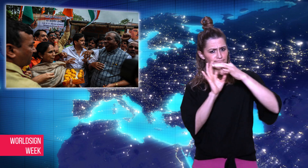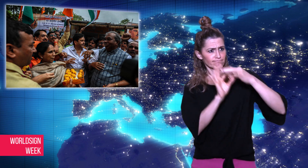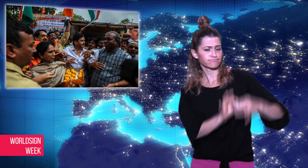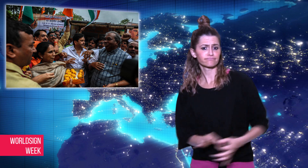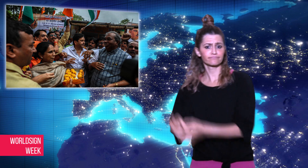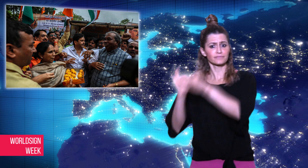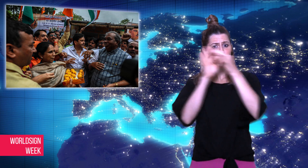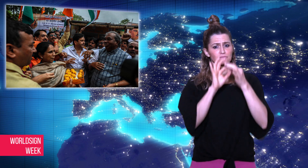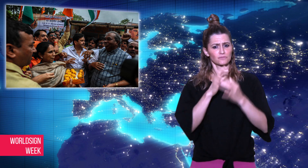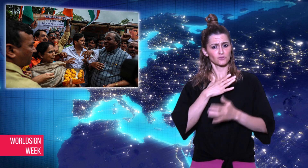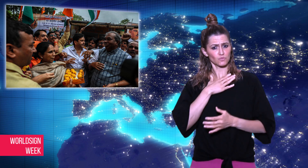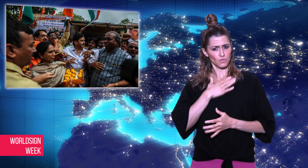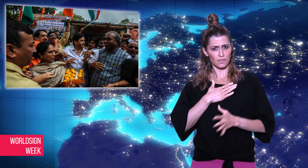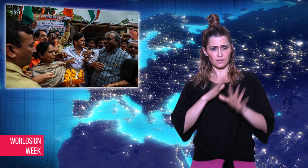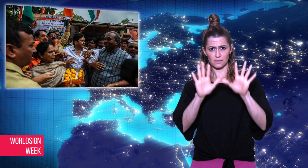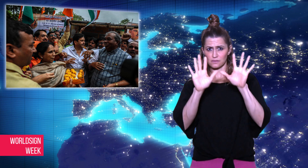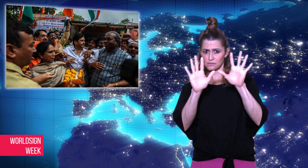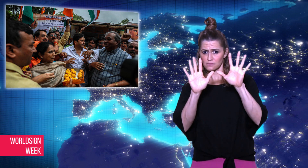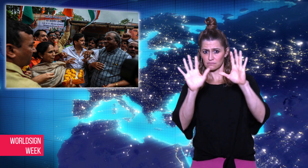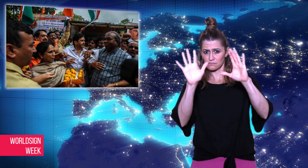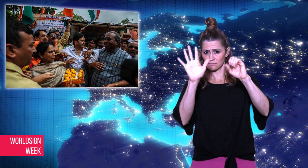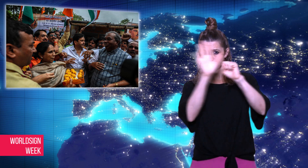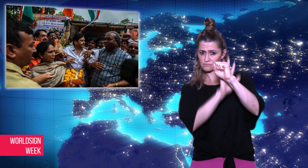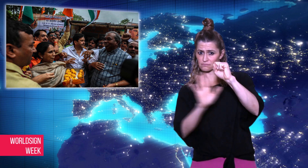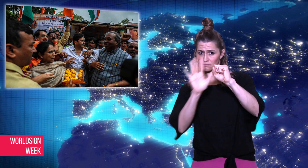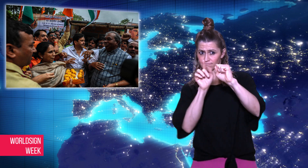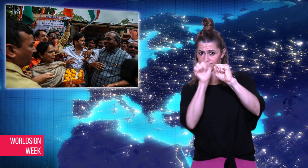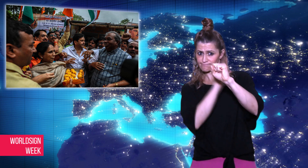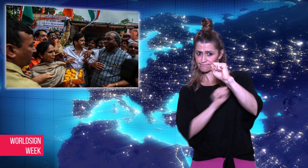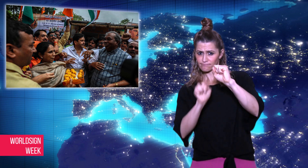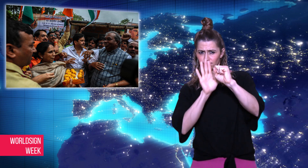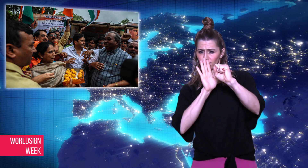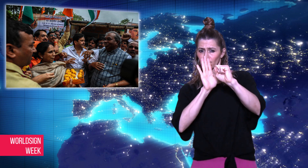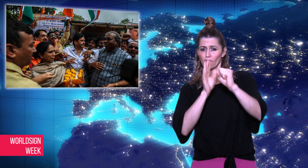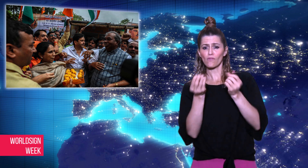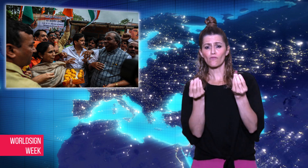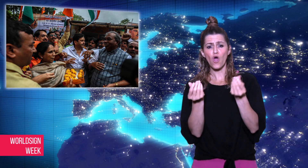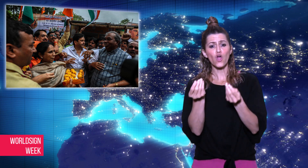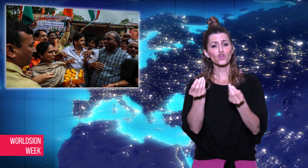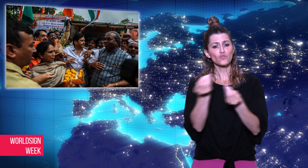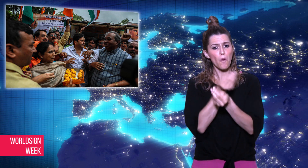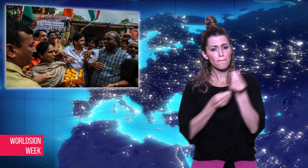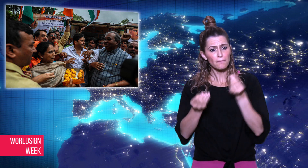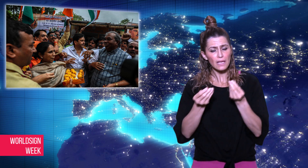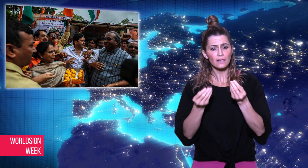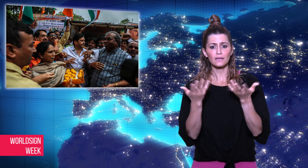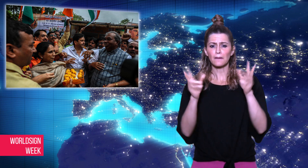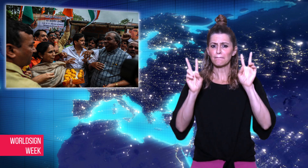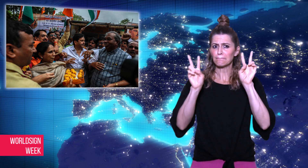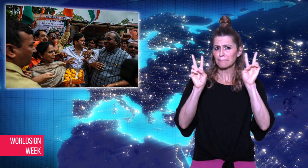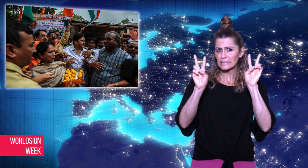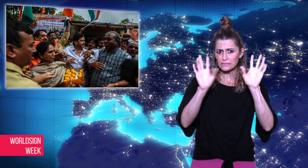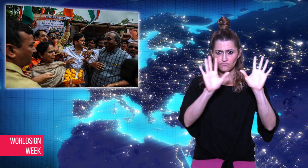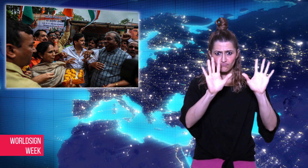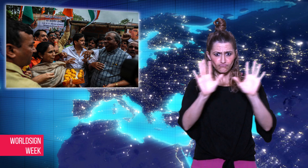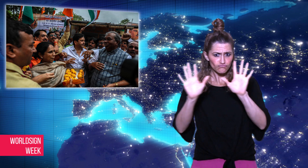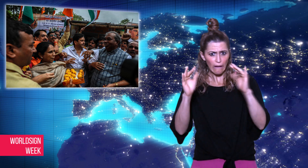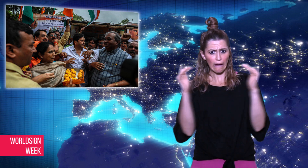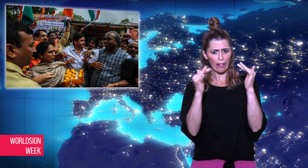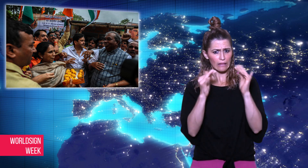made to support the economy, peace, and